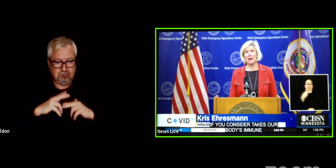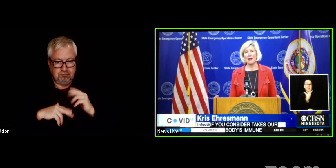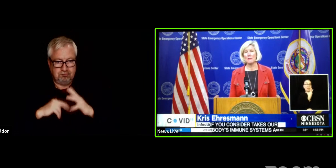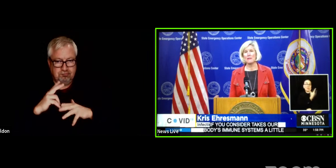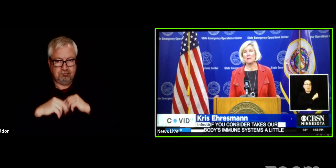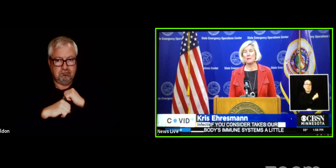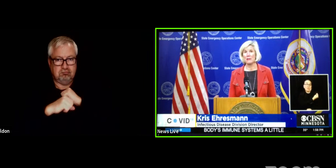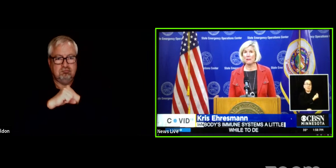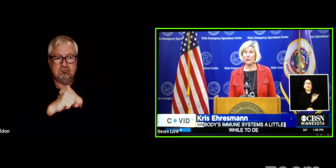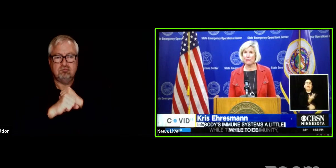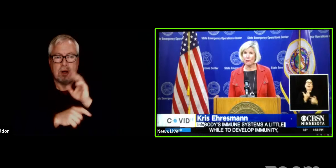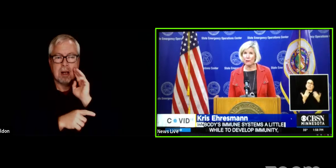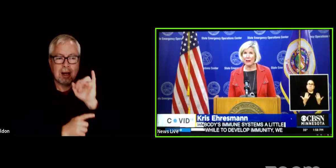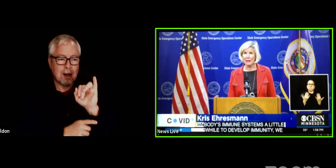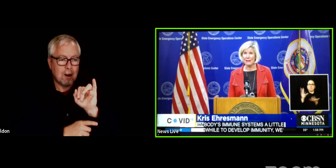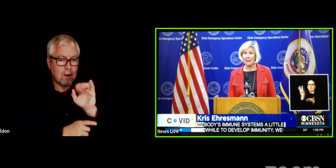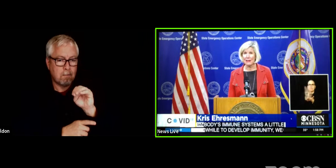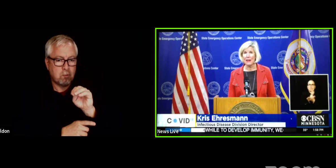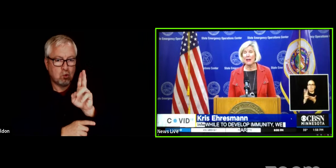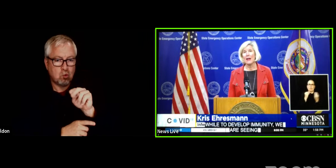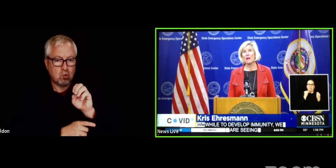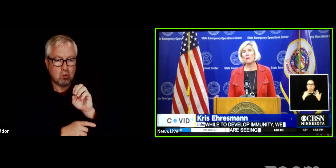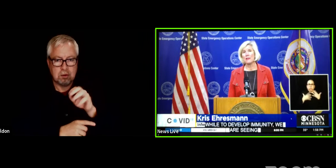TIME WHEN SOMEONE RECEIVES THEIR FIRST VACCINE AND WHEN THEY